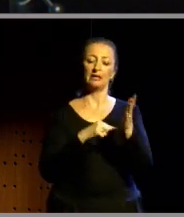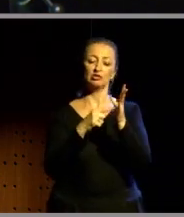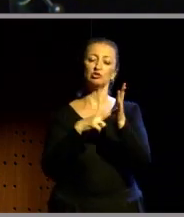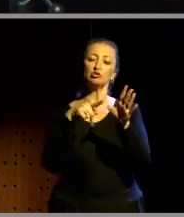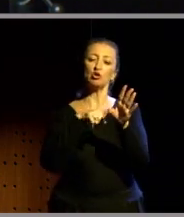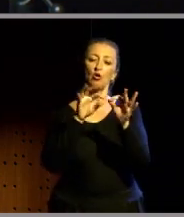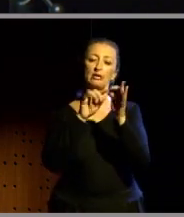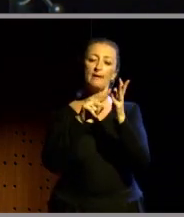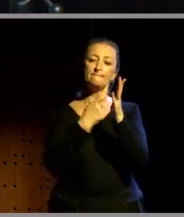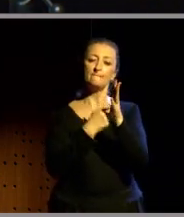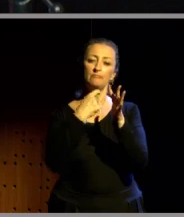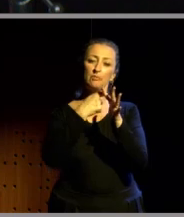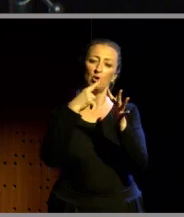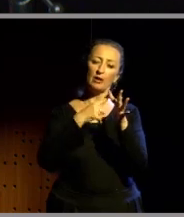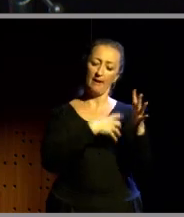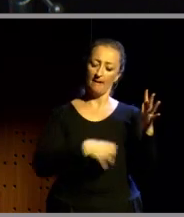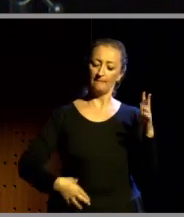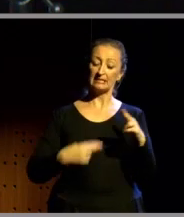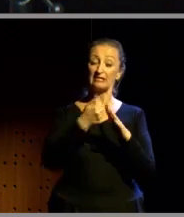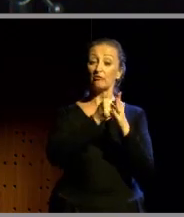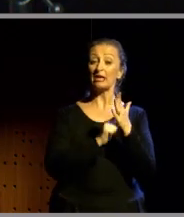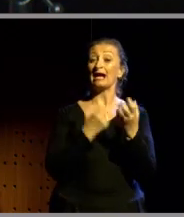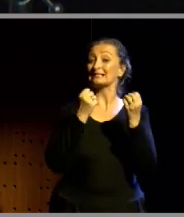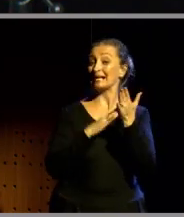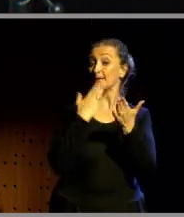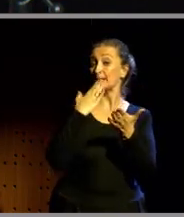has sent a little message for us. Thank you.